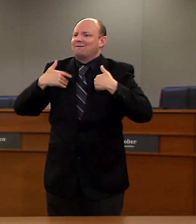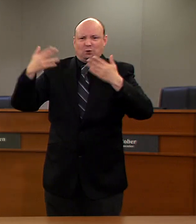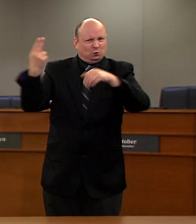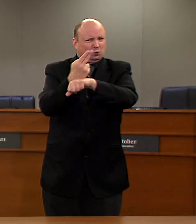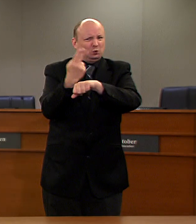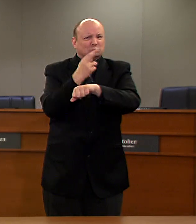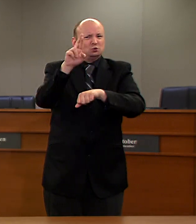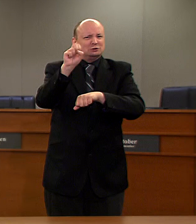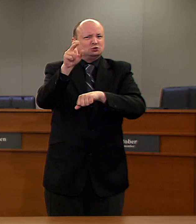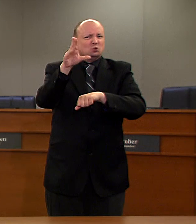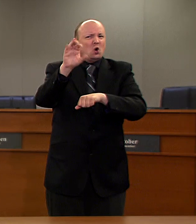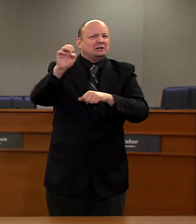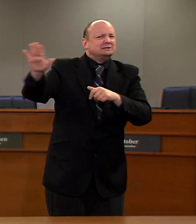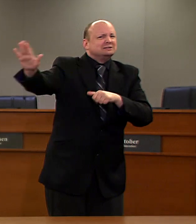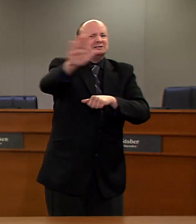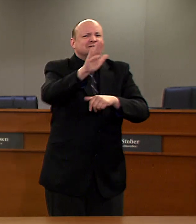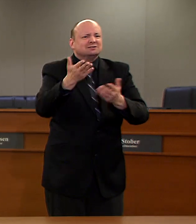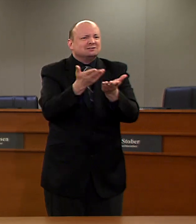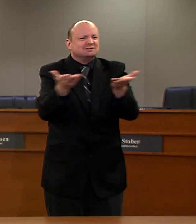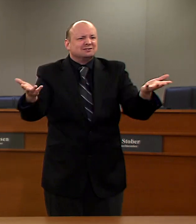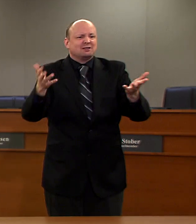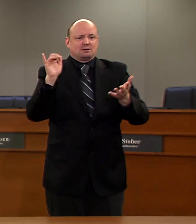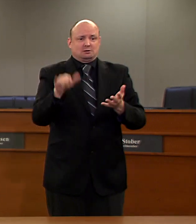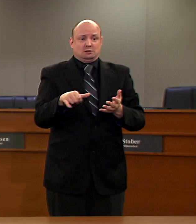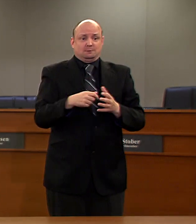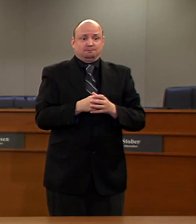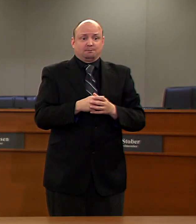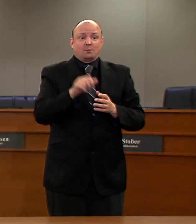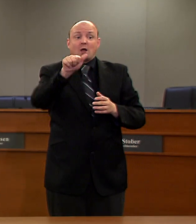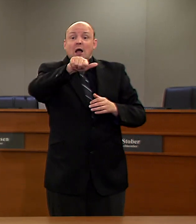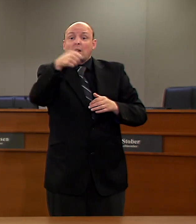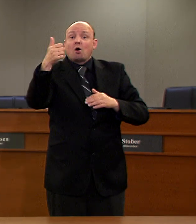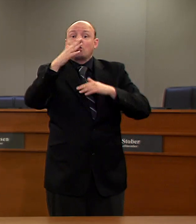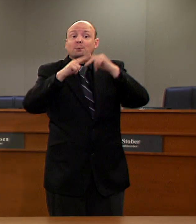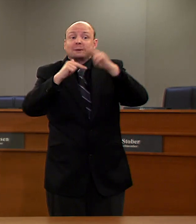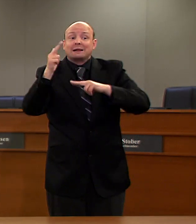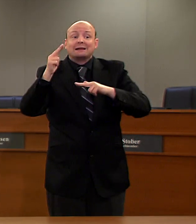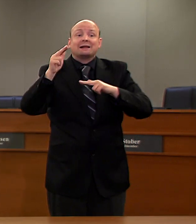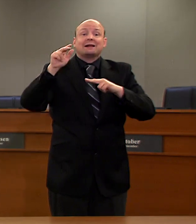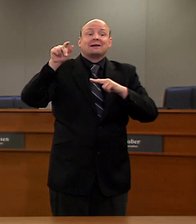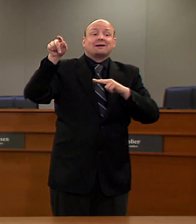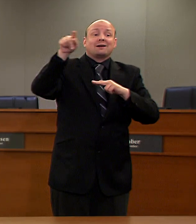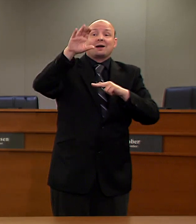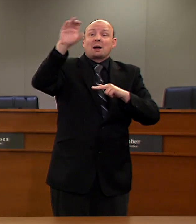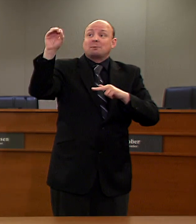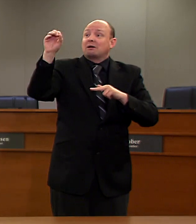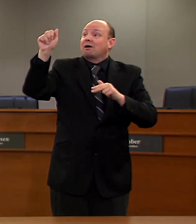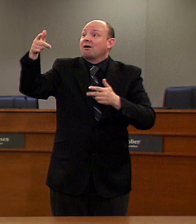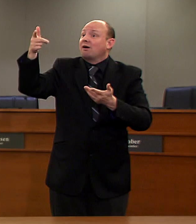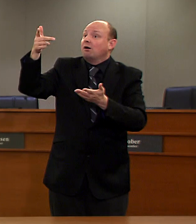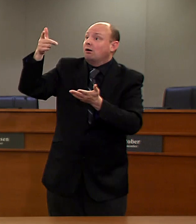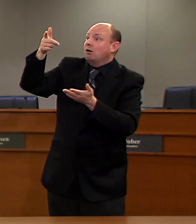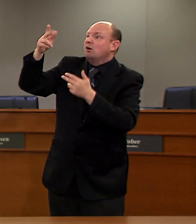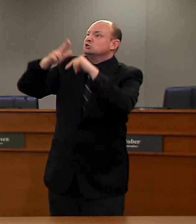Ask the building trades to donate PPE's, or that they may allow you access to their